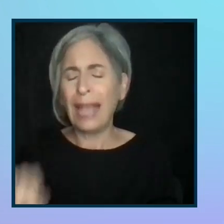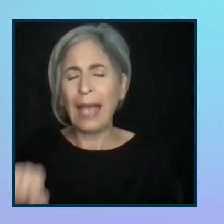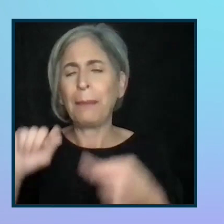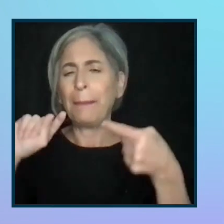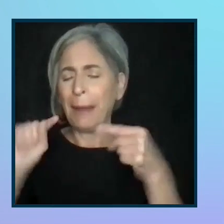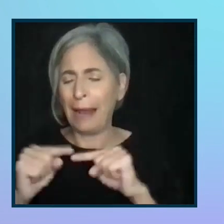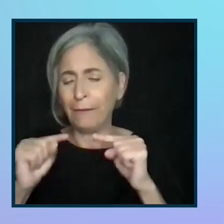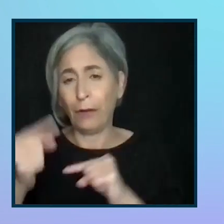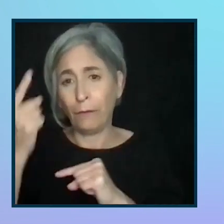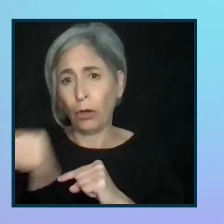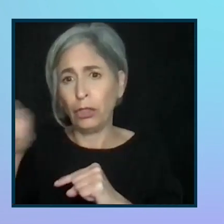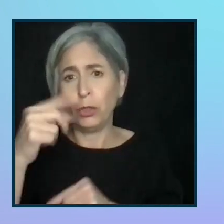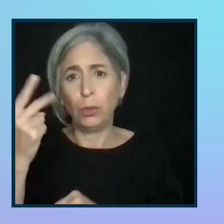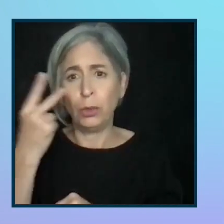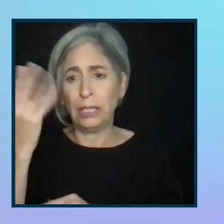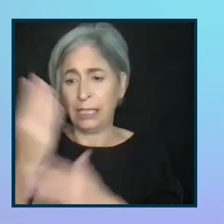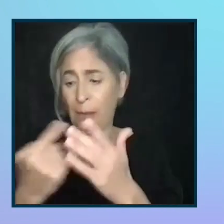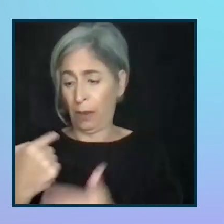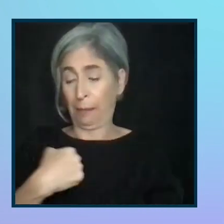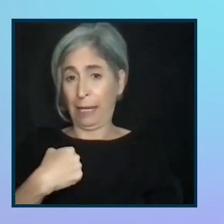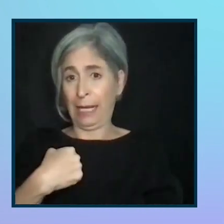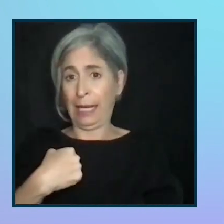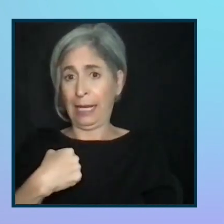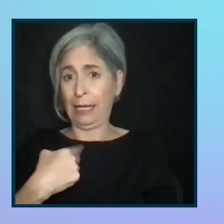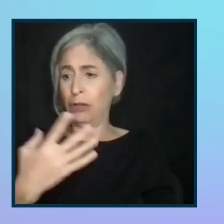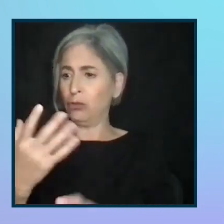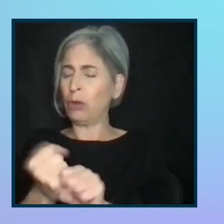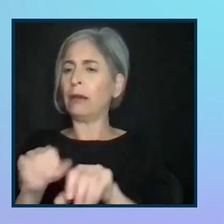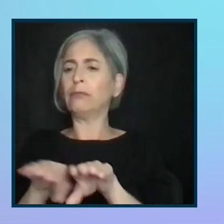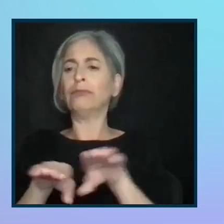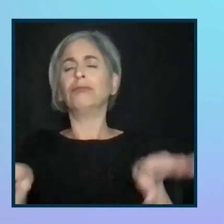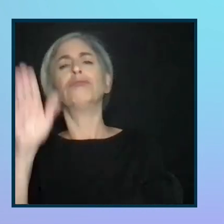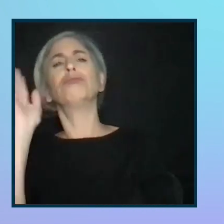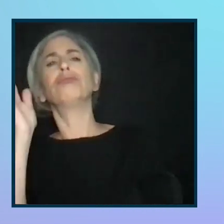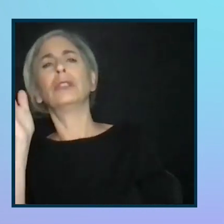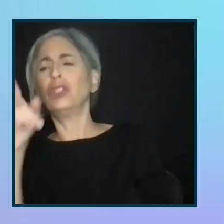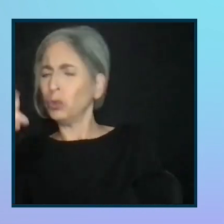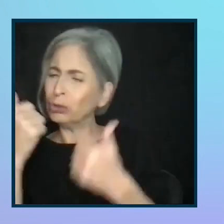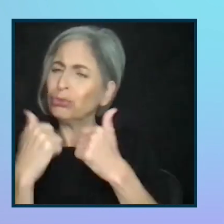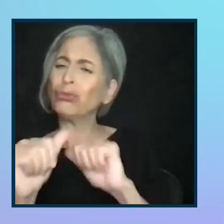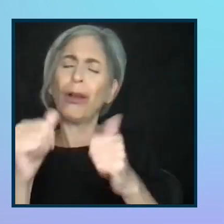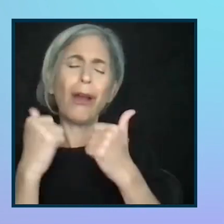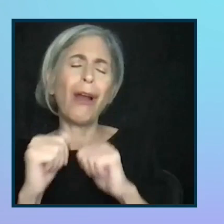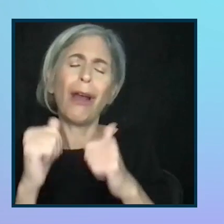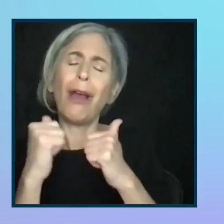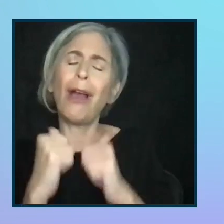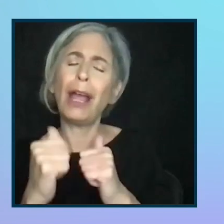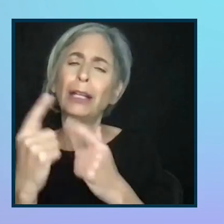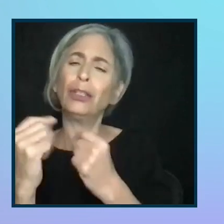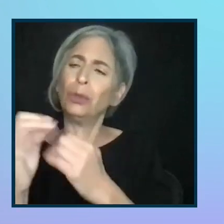for you to see someone like me get a platform when you're trying so hard to do this work internally.